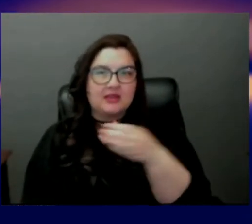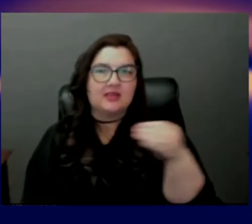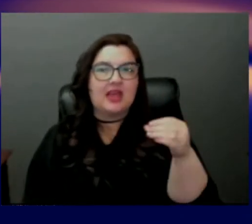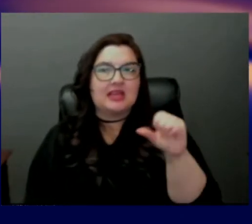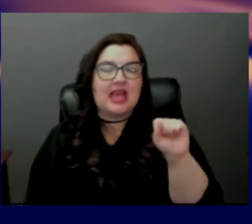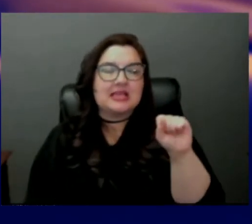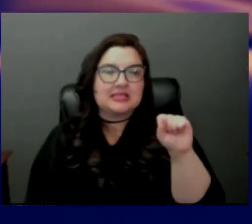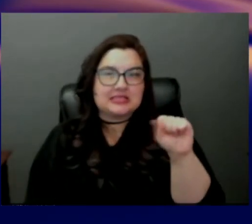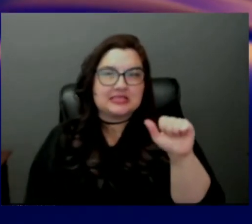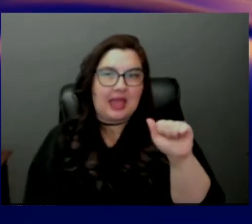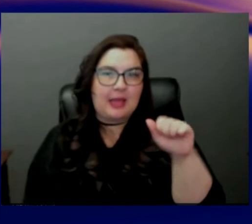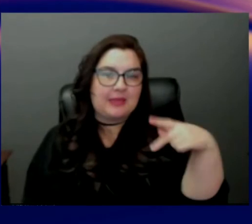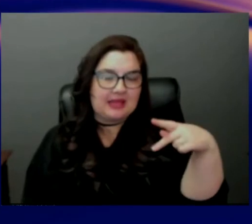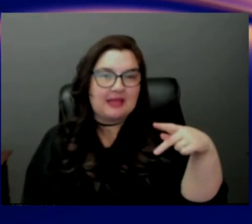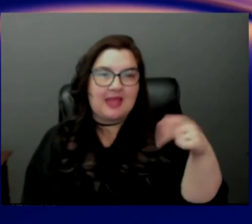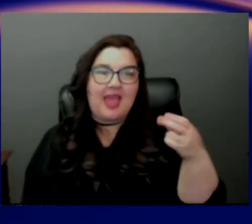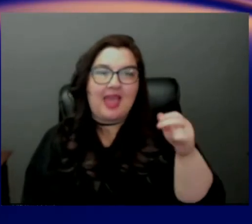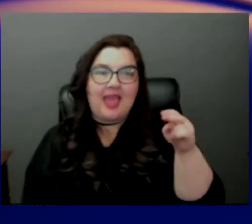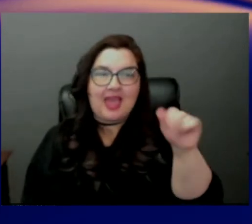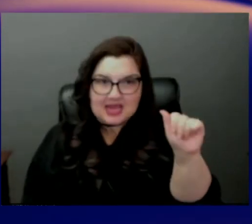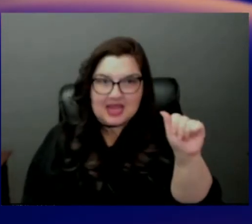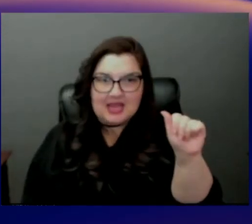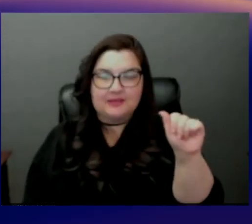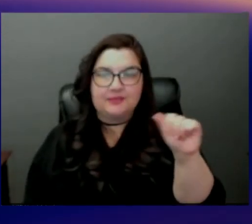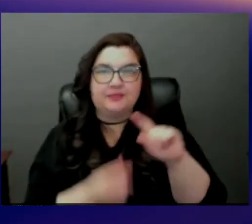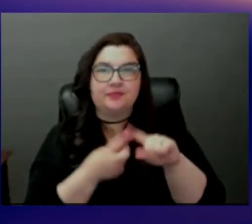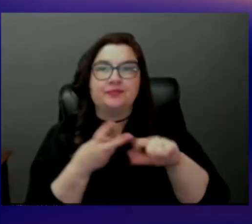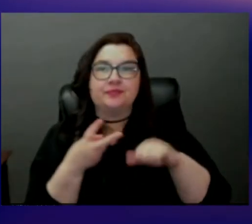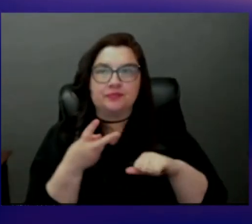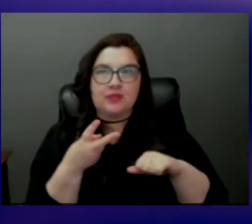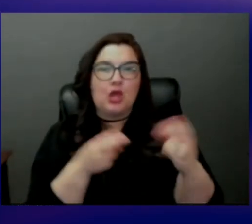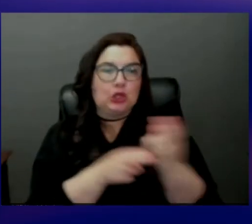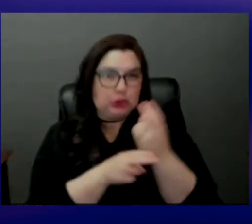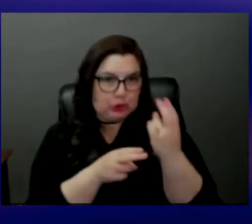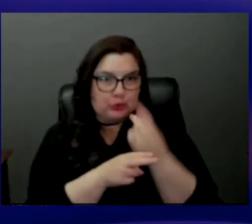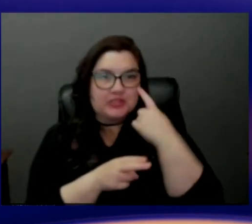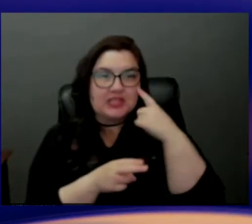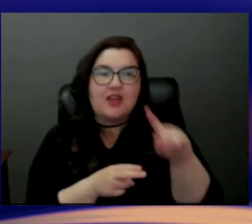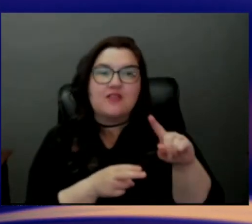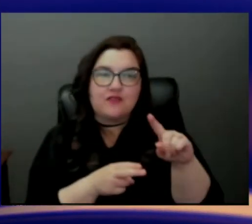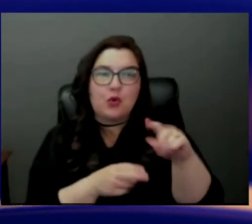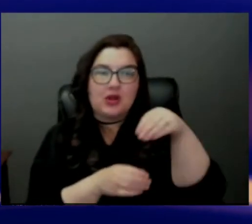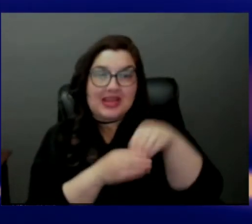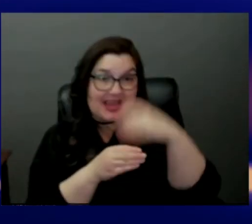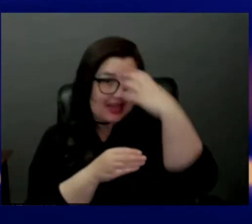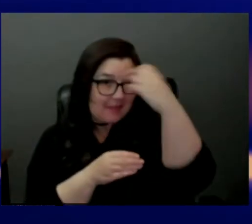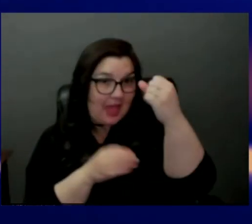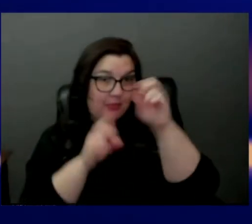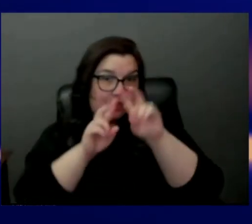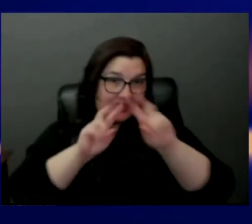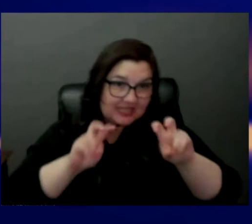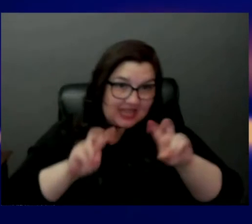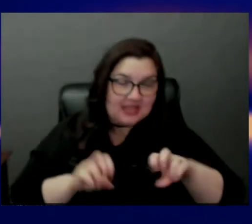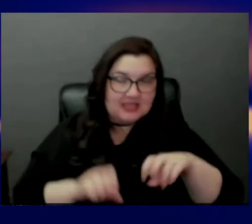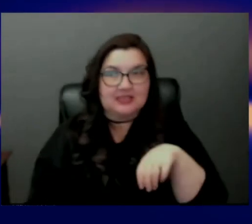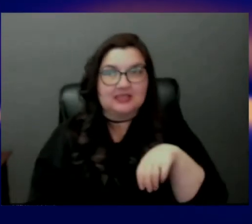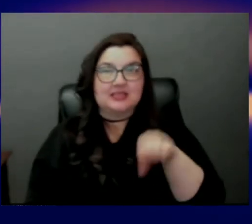as well as they are being used for in memory analytics, like what SAS and what Aerospike does.